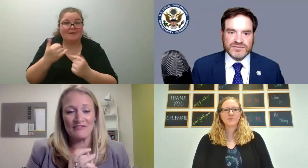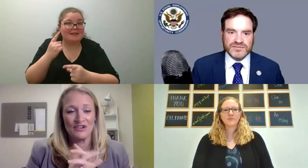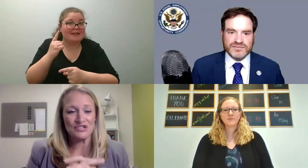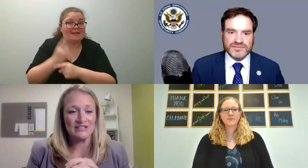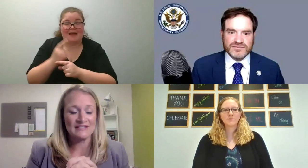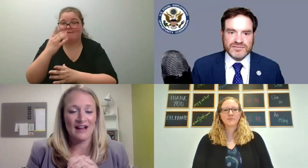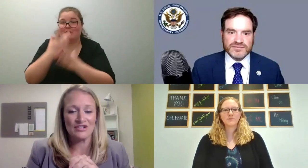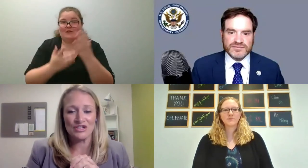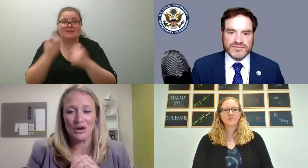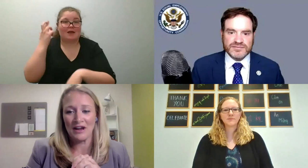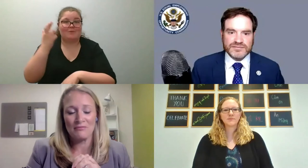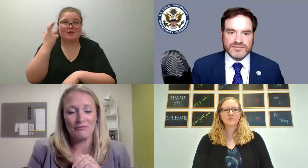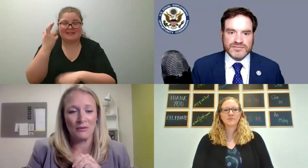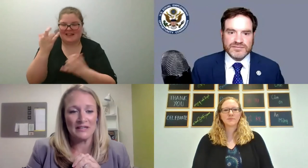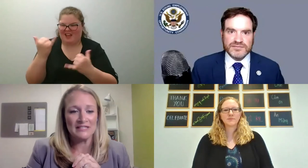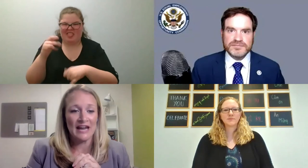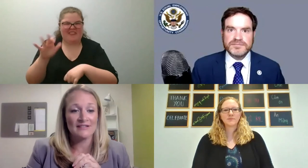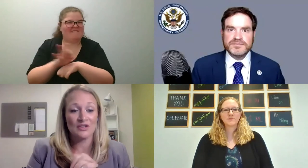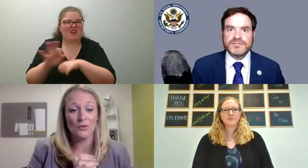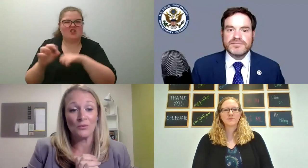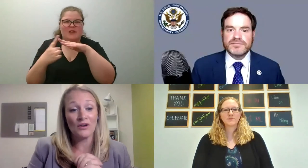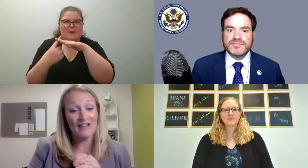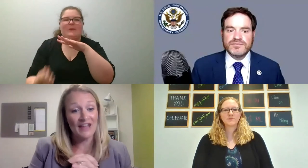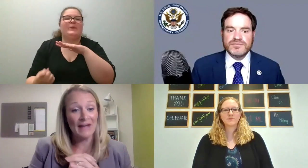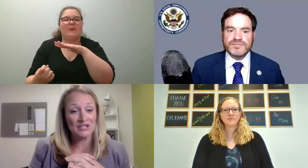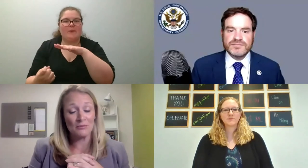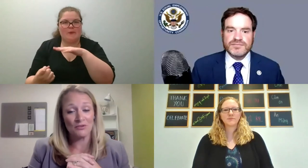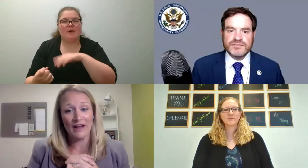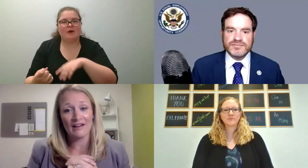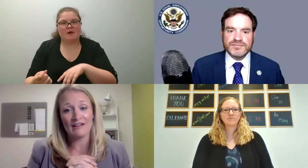that function is not showing up for me today. So we will have captioning provided